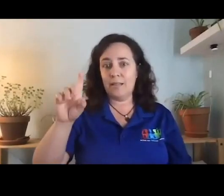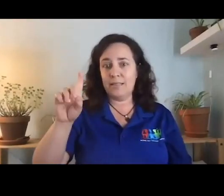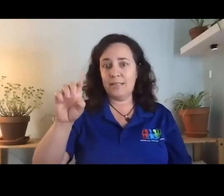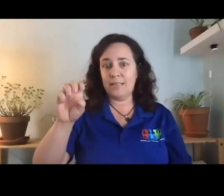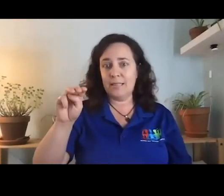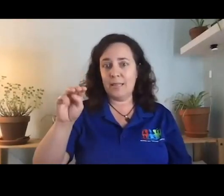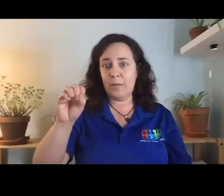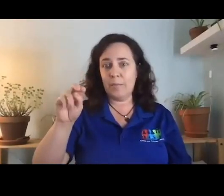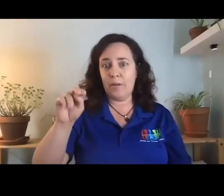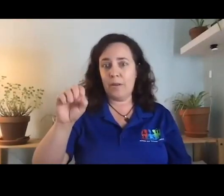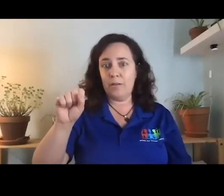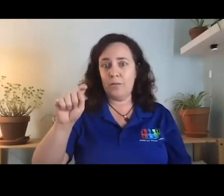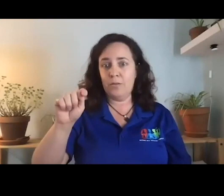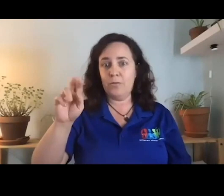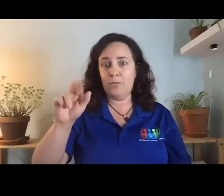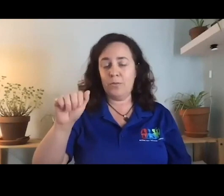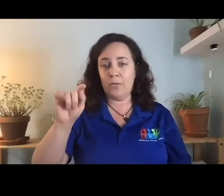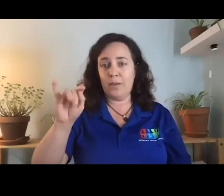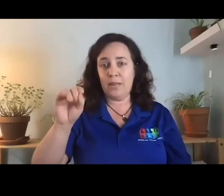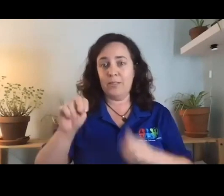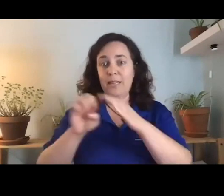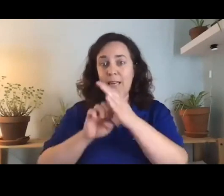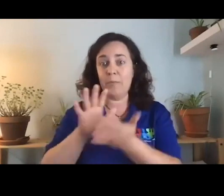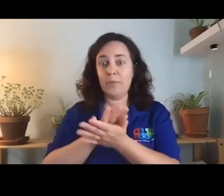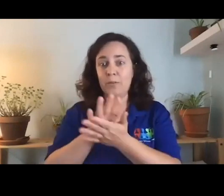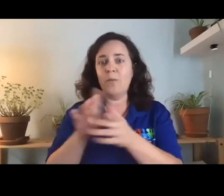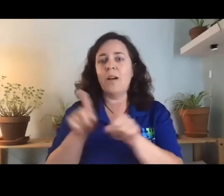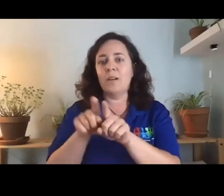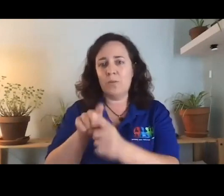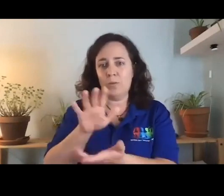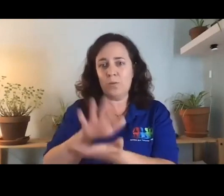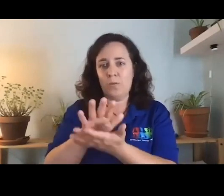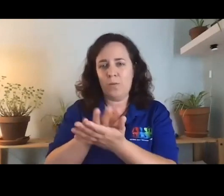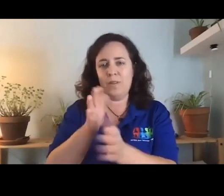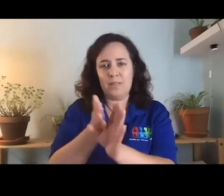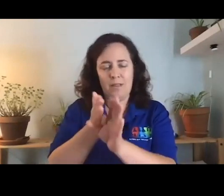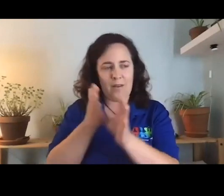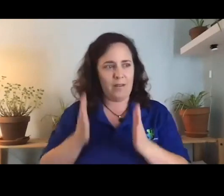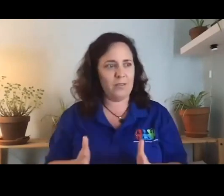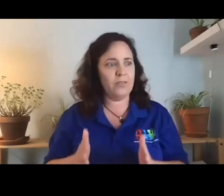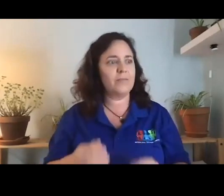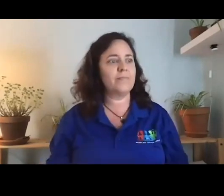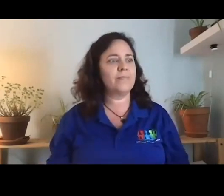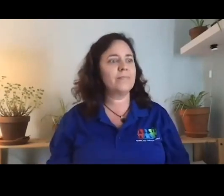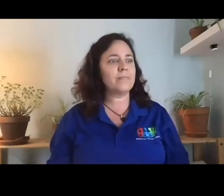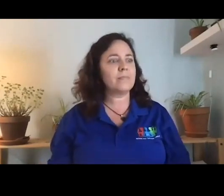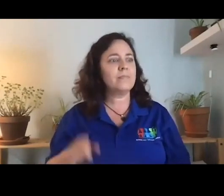Blake now works at the Kendall demonstration elementary school in Washington DC as a school